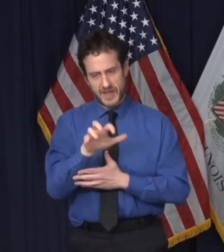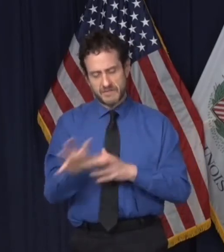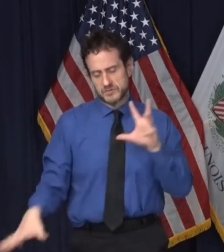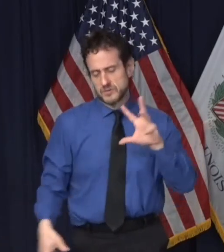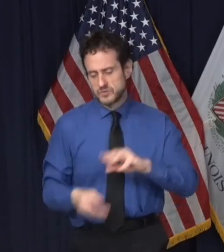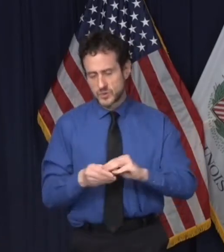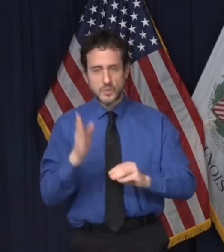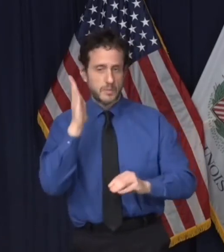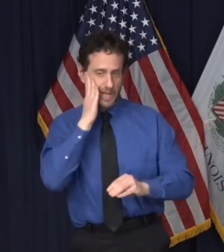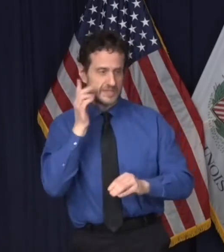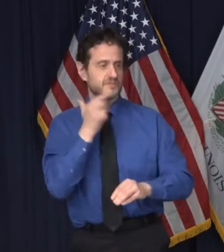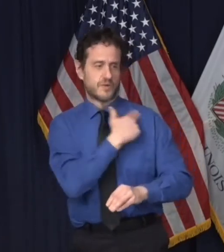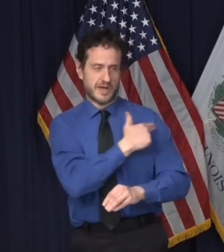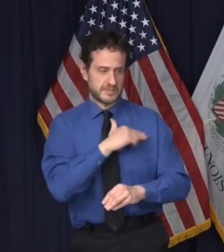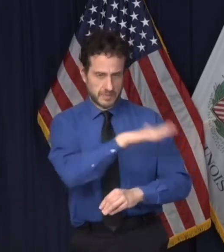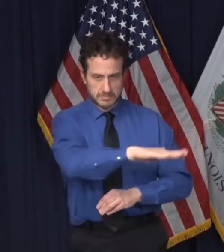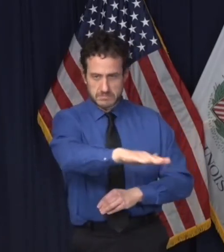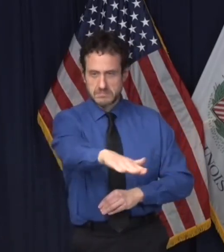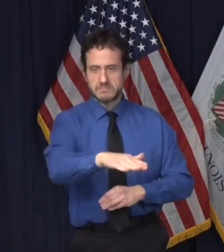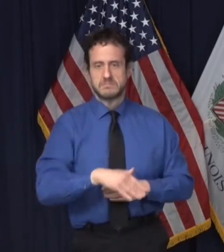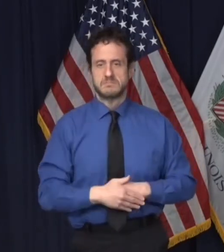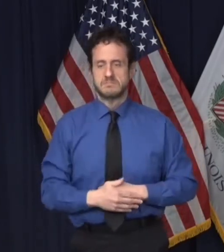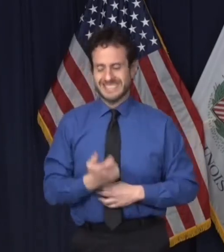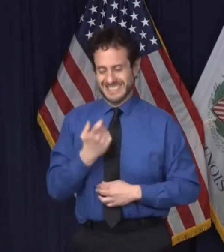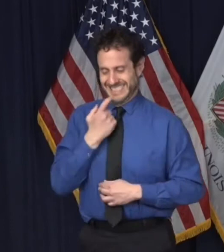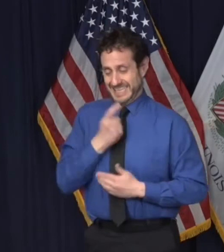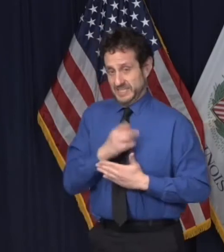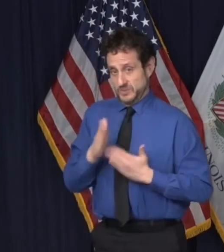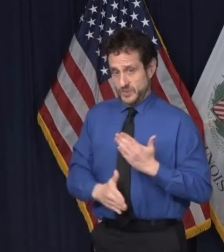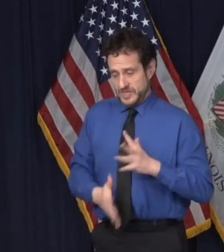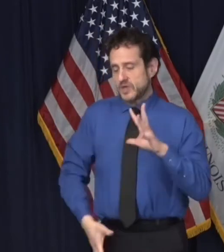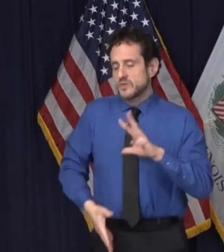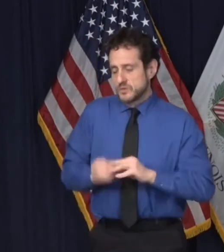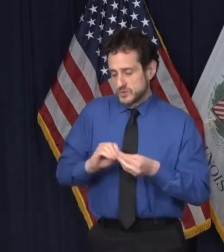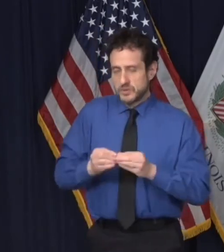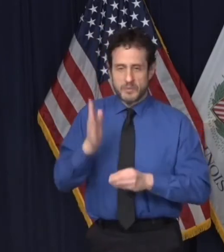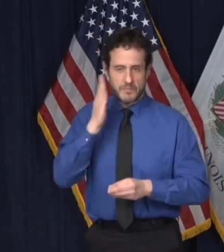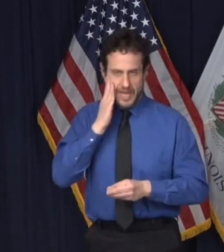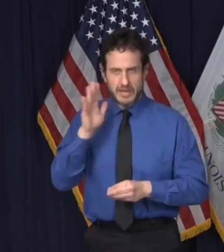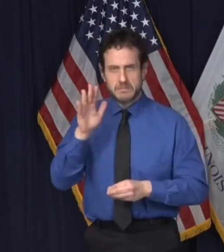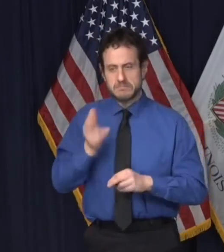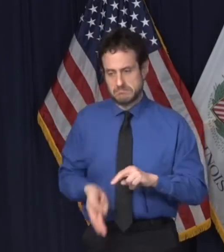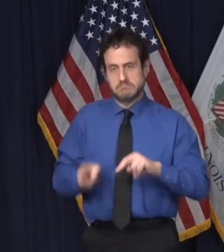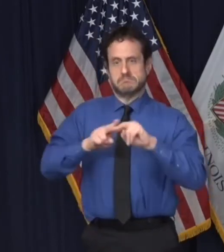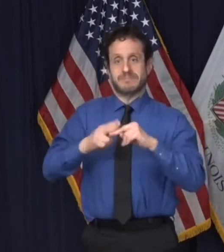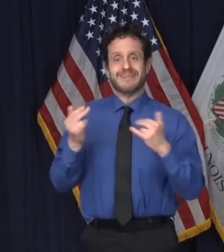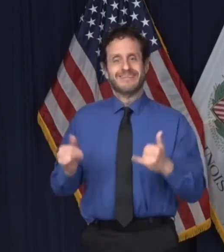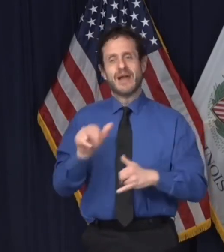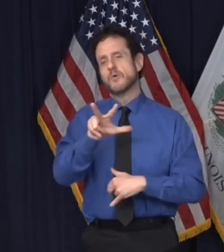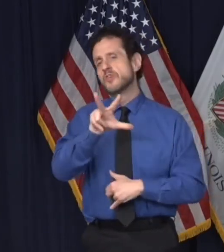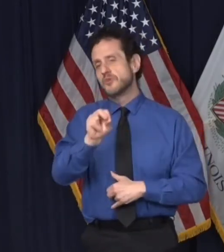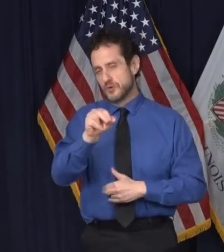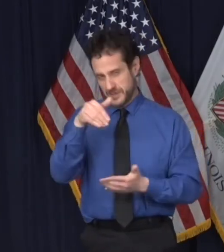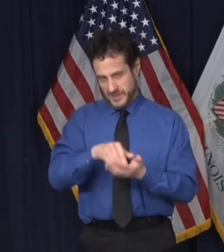CAME TO US, OUR STATE AVERAGED ABOUT 25,500 TOTAL BEDS. AS OF THIS WEEKEND OUR TOTAL BED